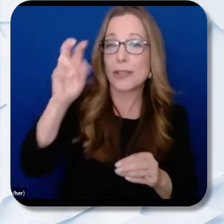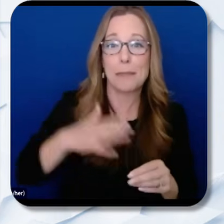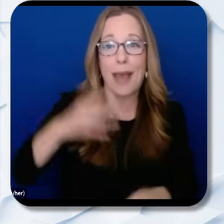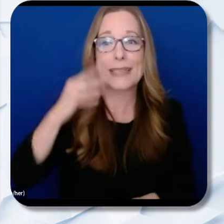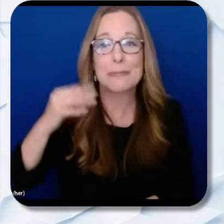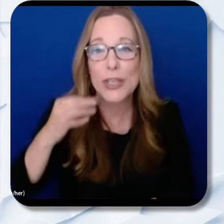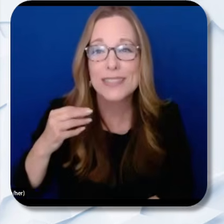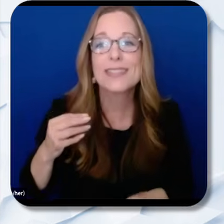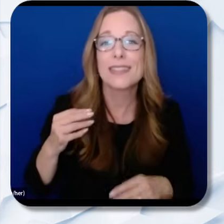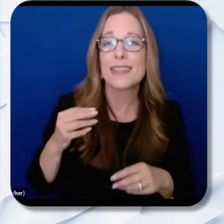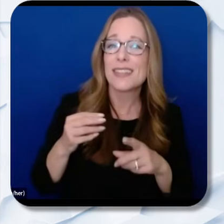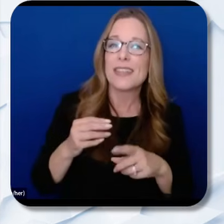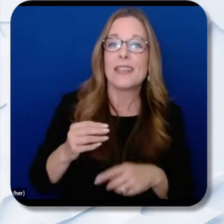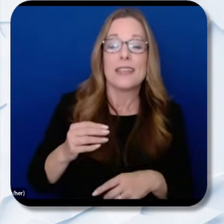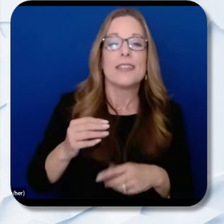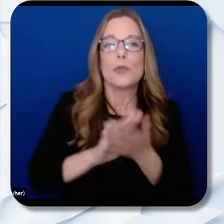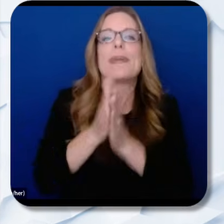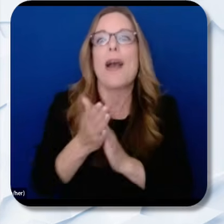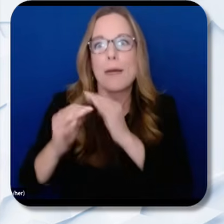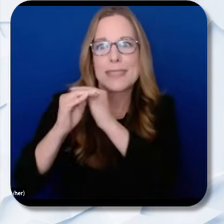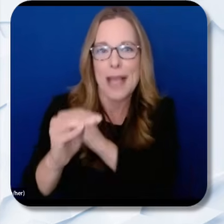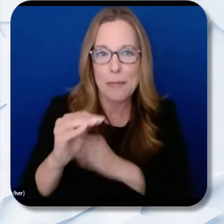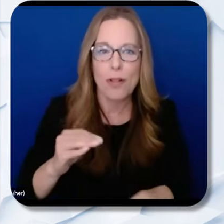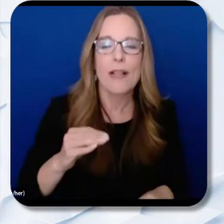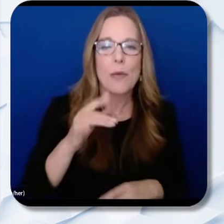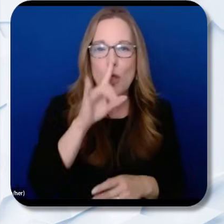someone who experienced homelessness as an unaccompanied transition-age youth.